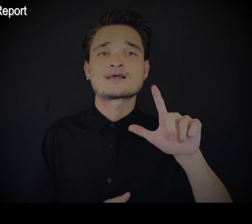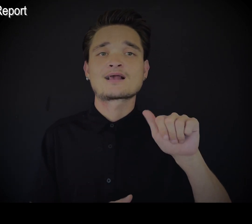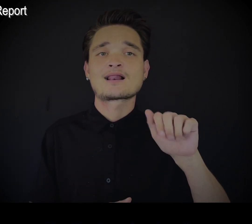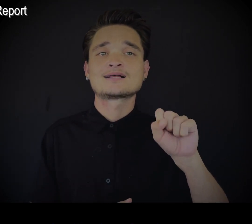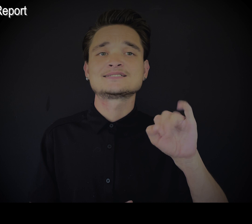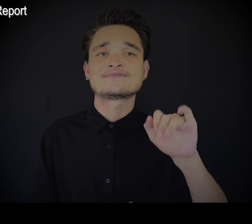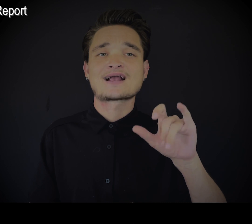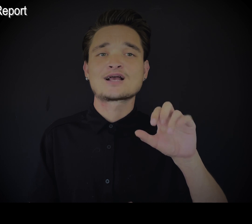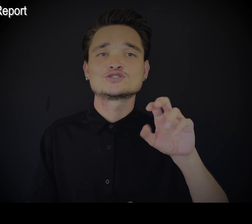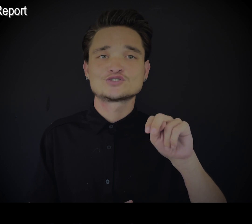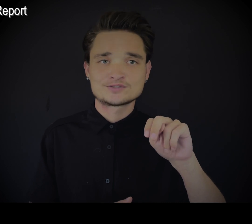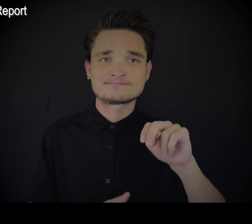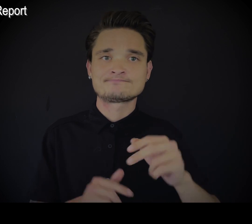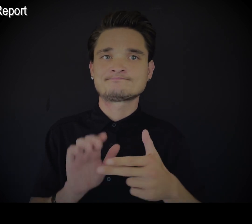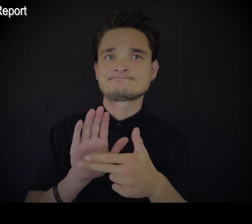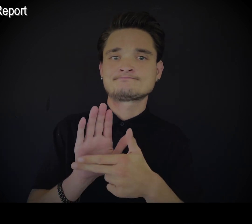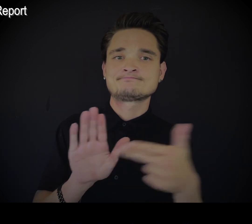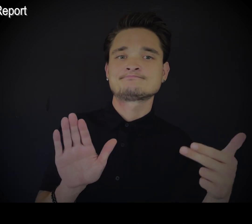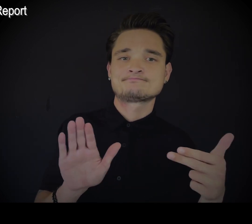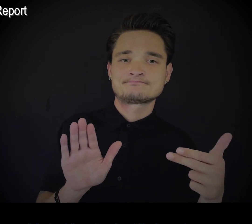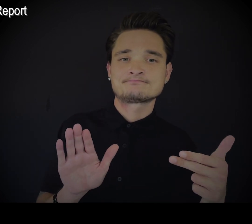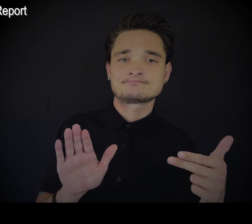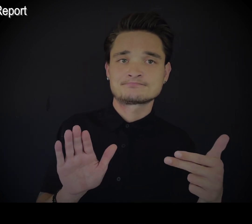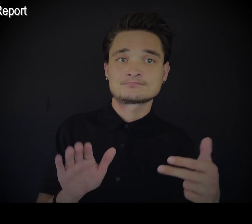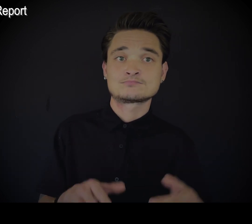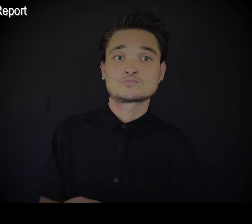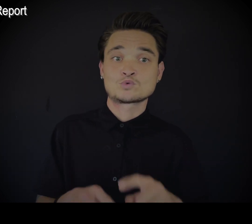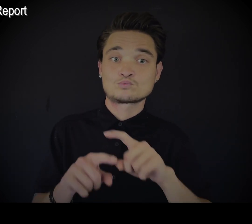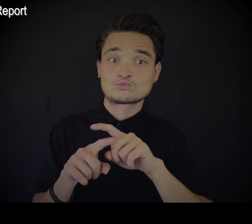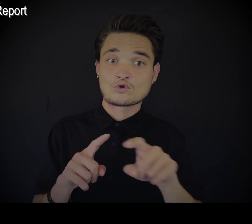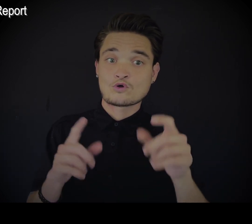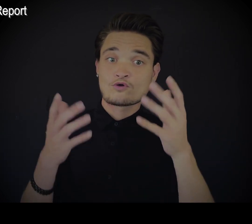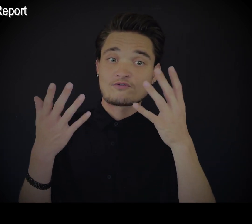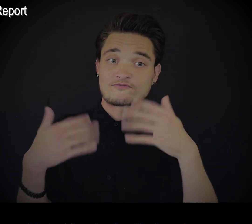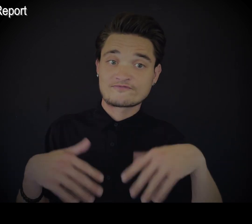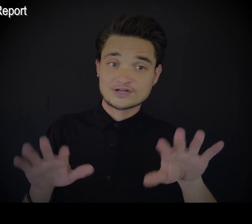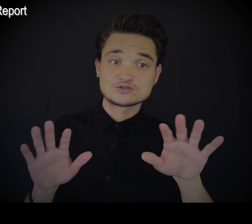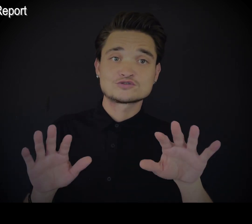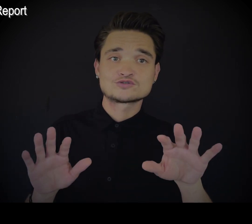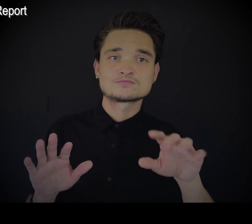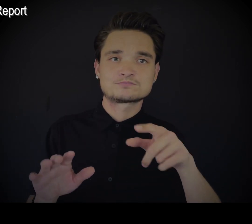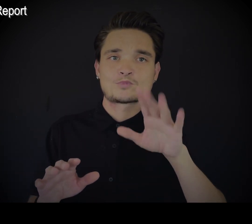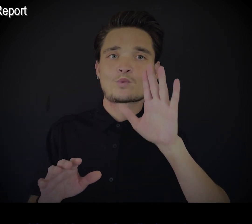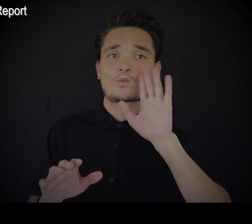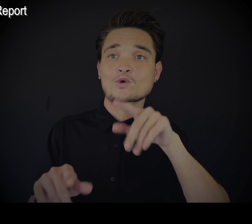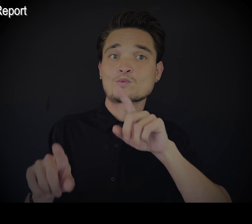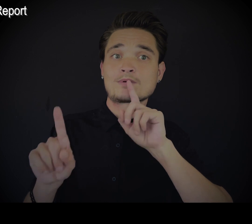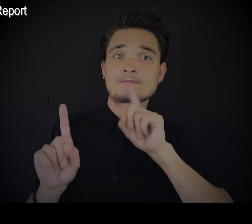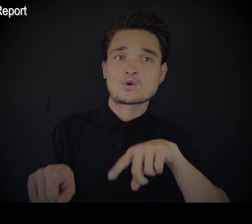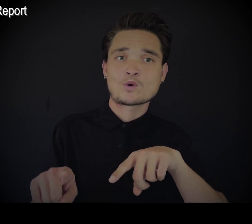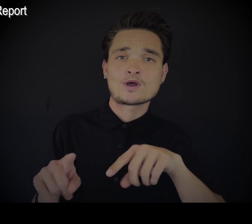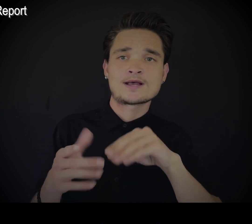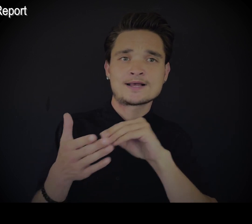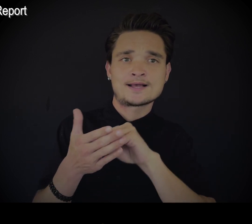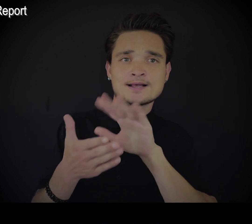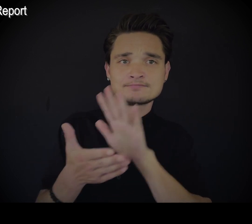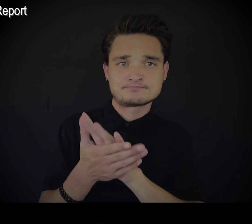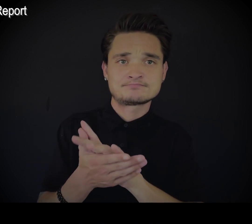Classification, after the call, a reportable incident is classified as abuse, neglect, or significant incident.